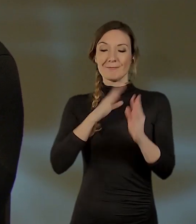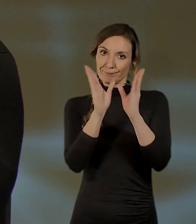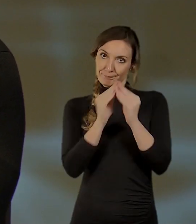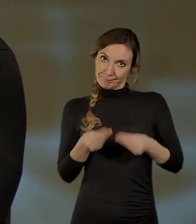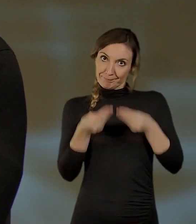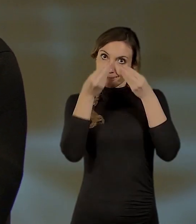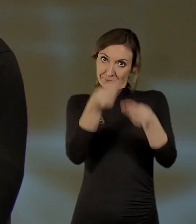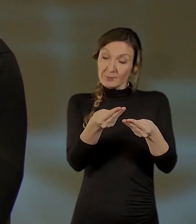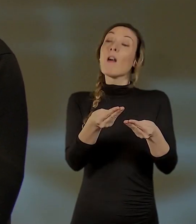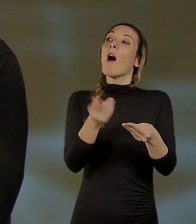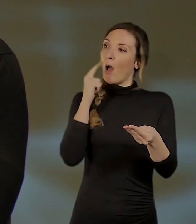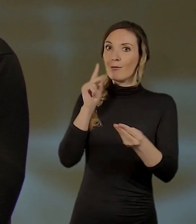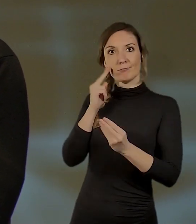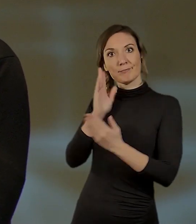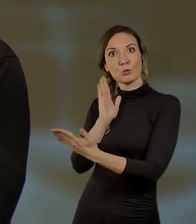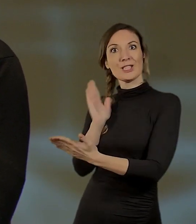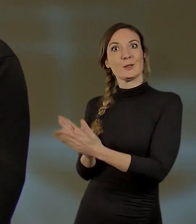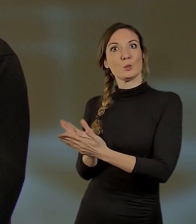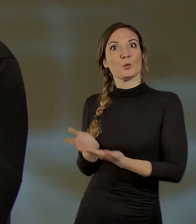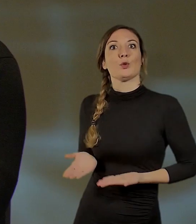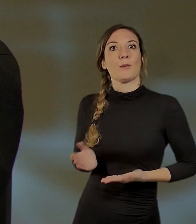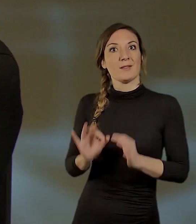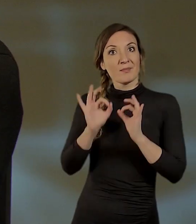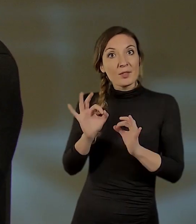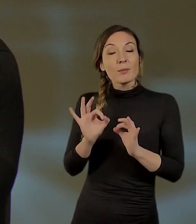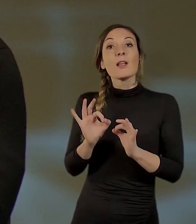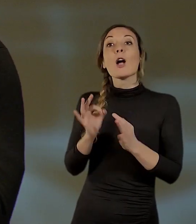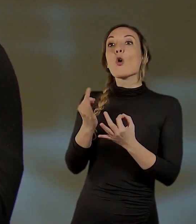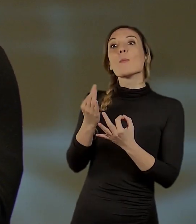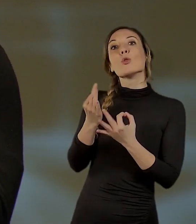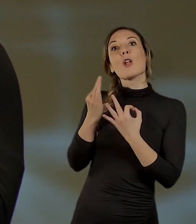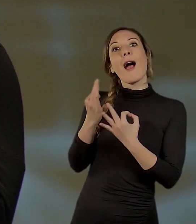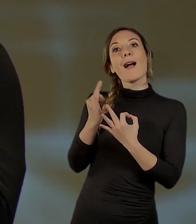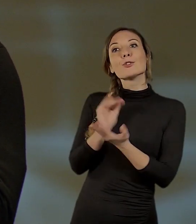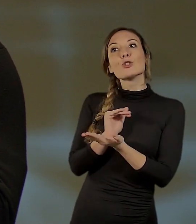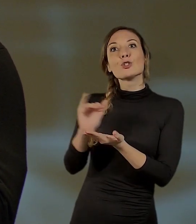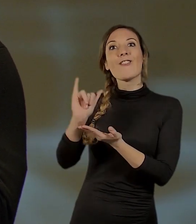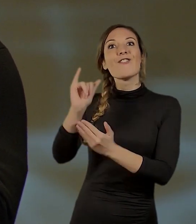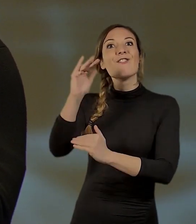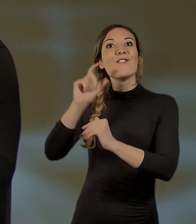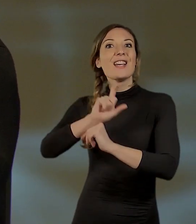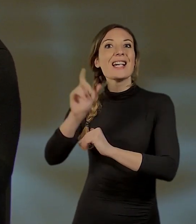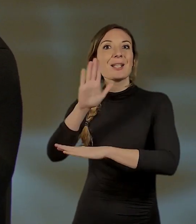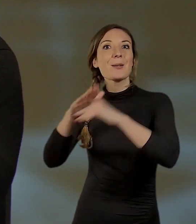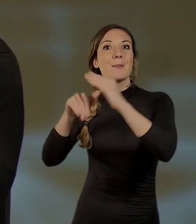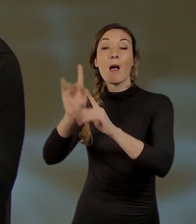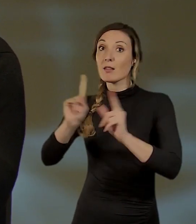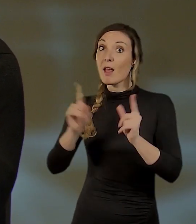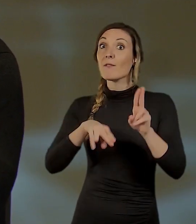or the issue of the elevated railway line as part of participation, we always mentioned it,